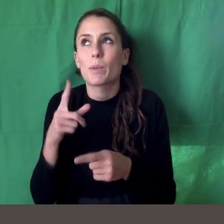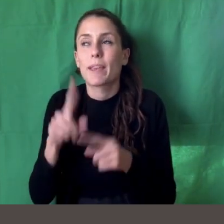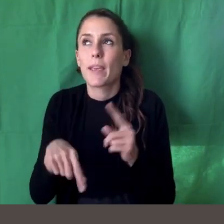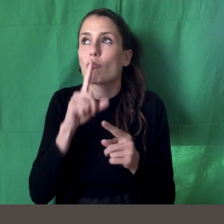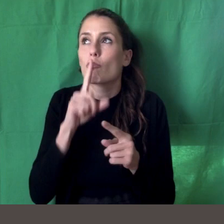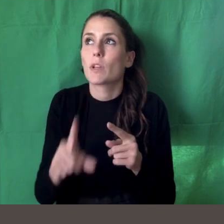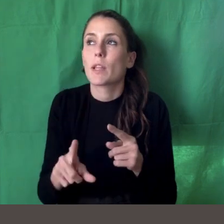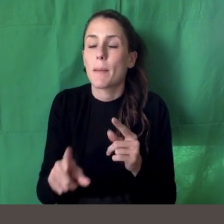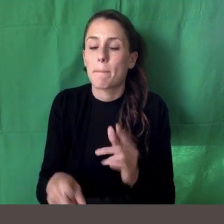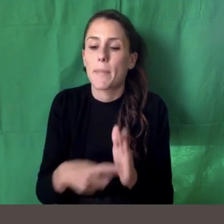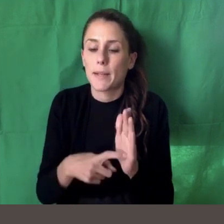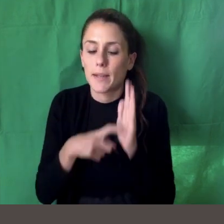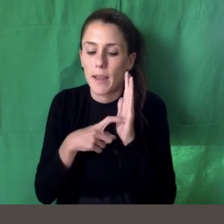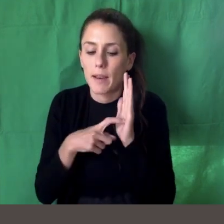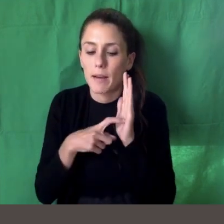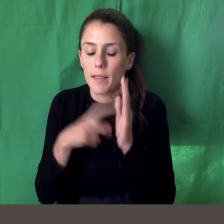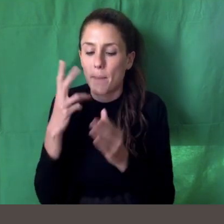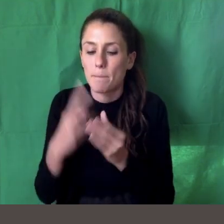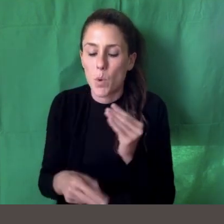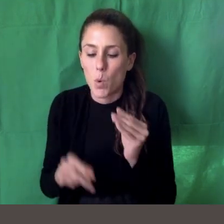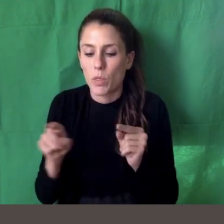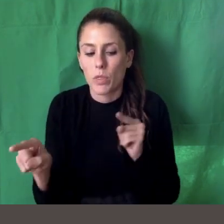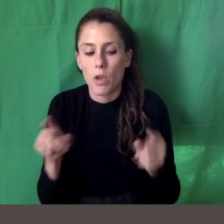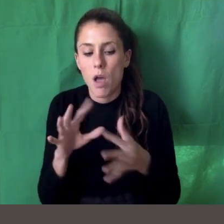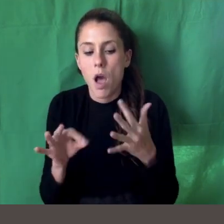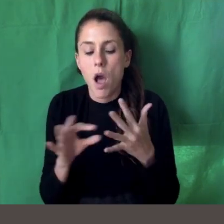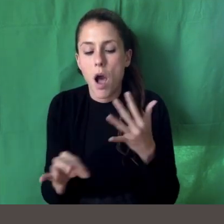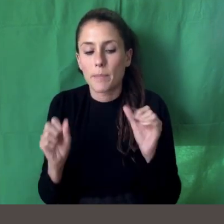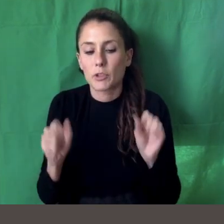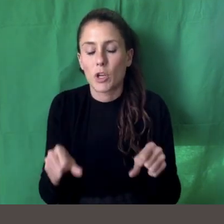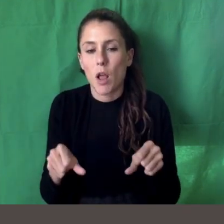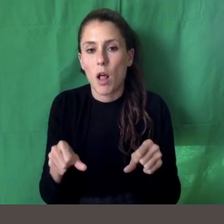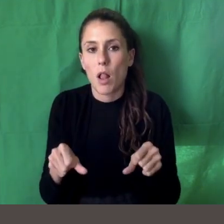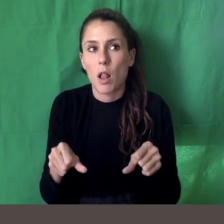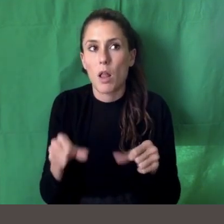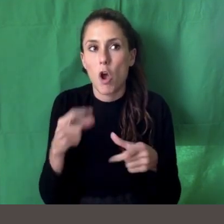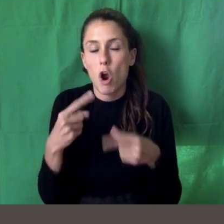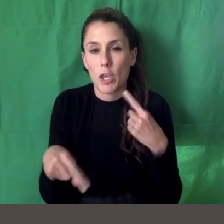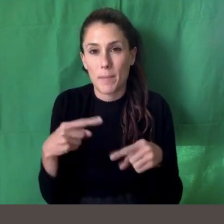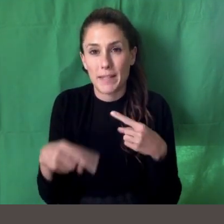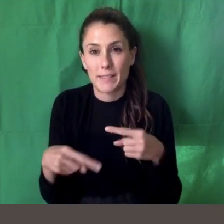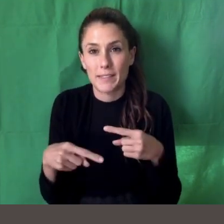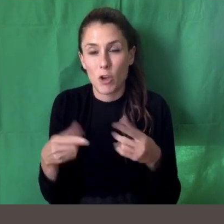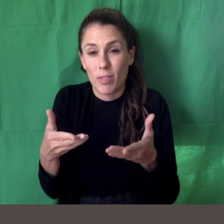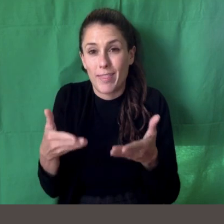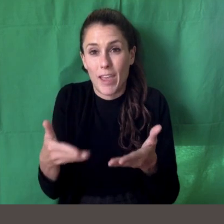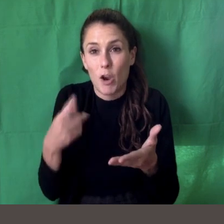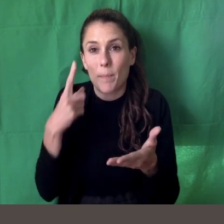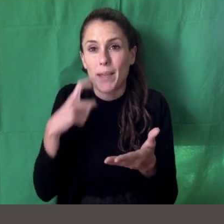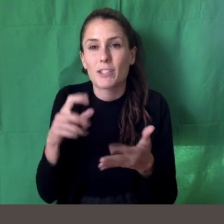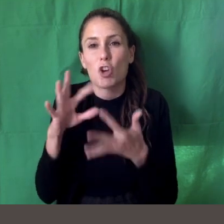you can't really mandate that both optional arguments exist because they are optional by nature.